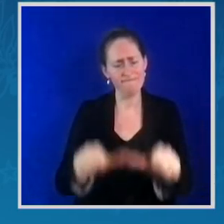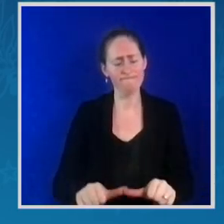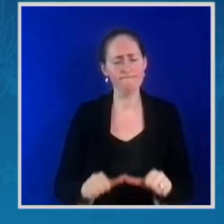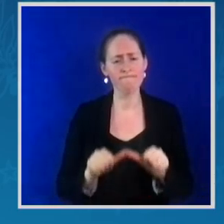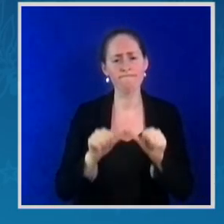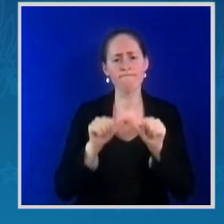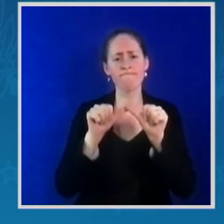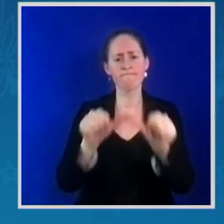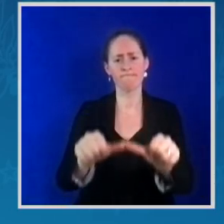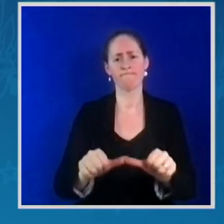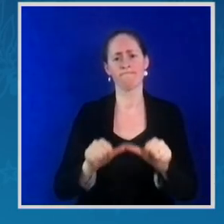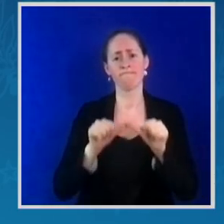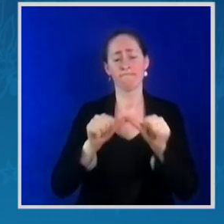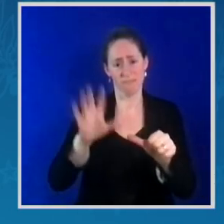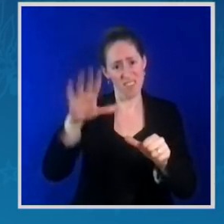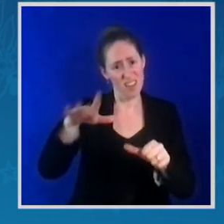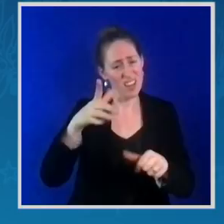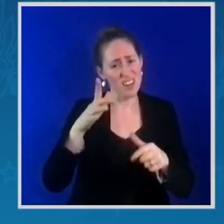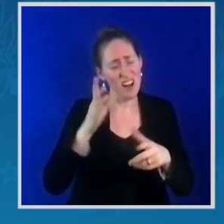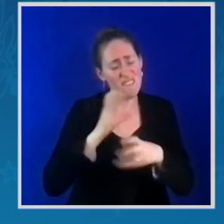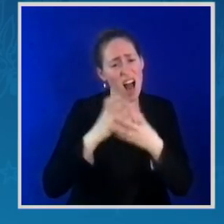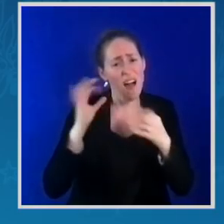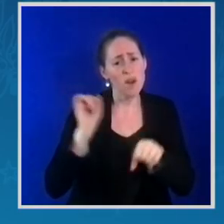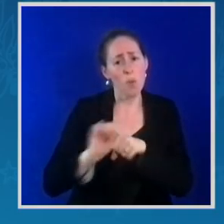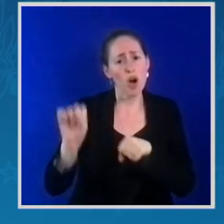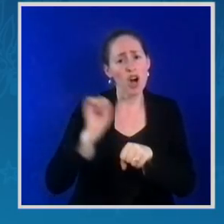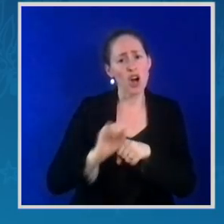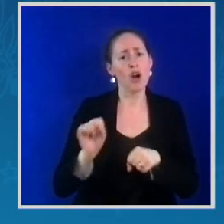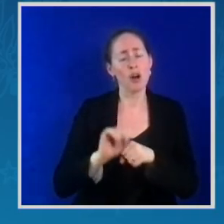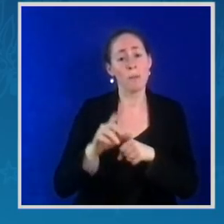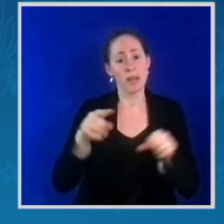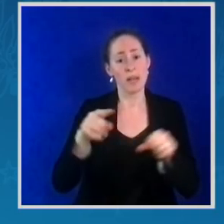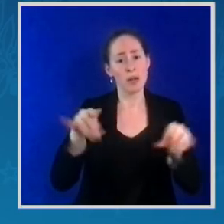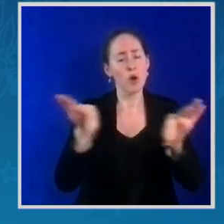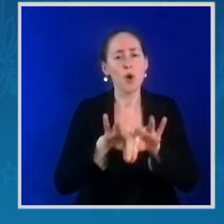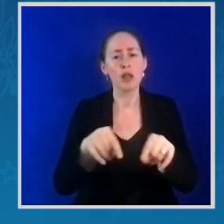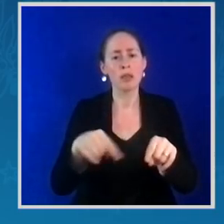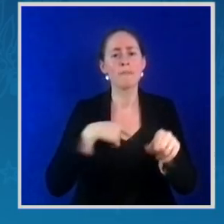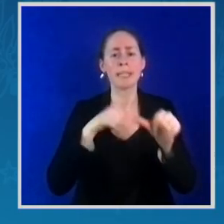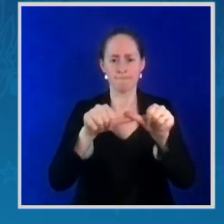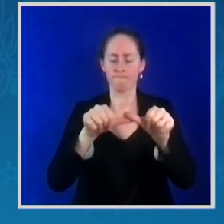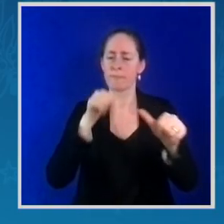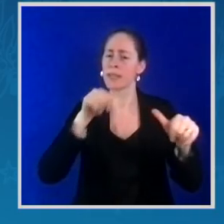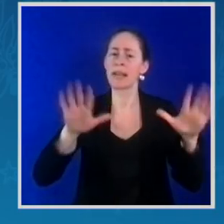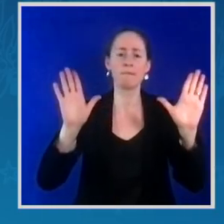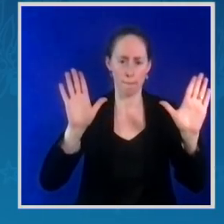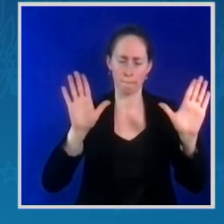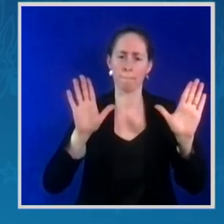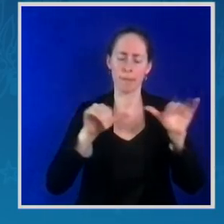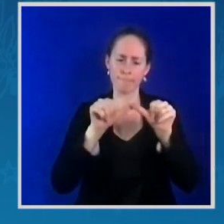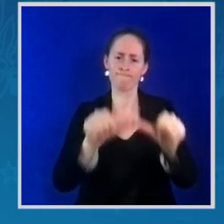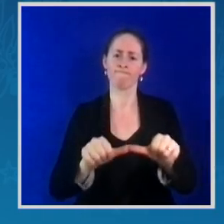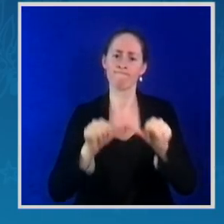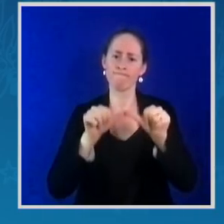But that work is worth it. And we'll continue to do it. We'll continue to do it. Moderator: And our last question